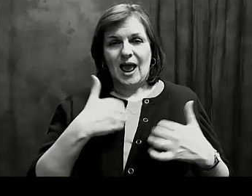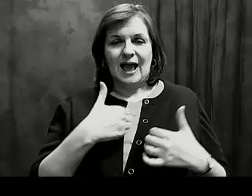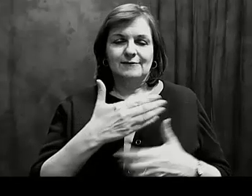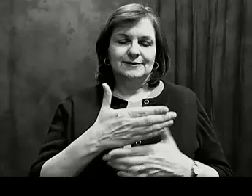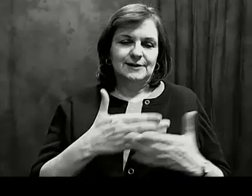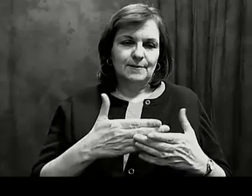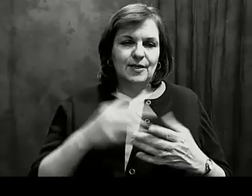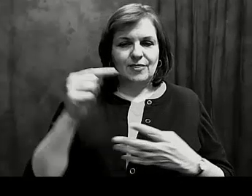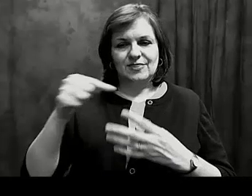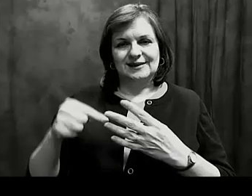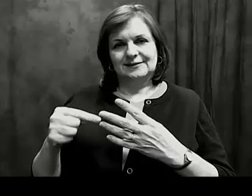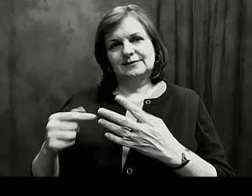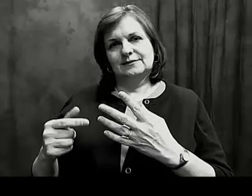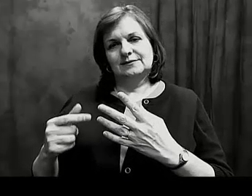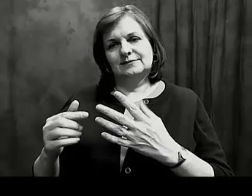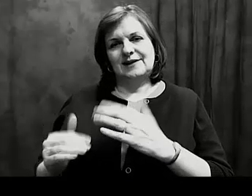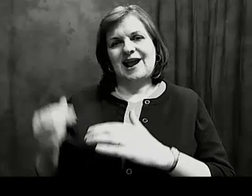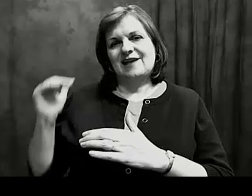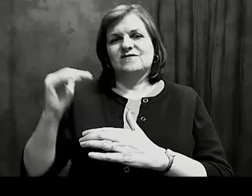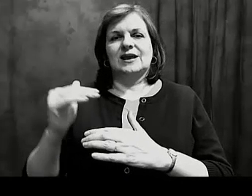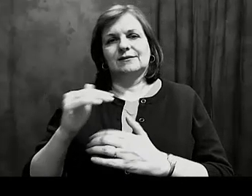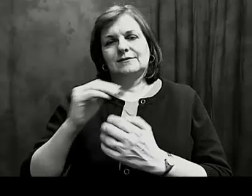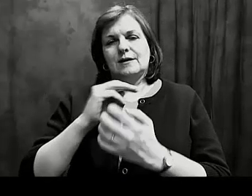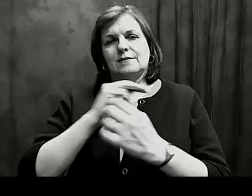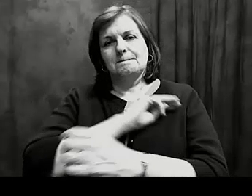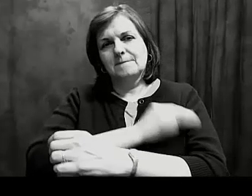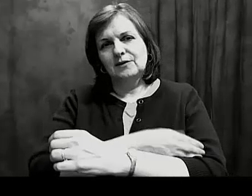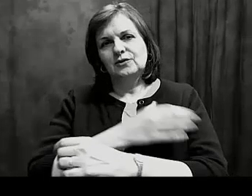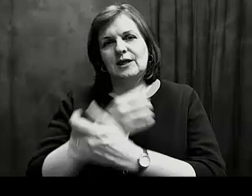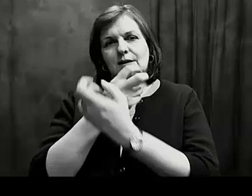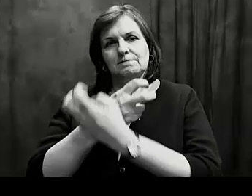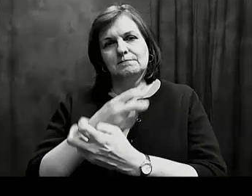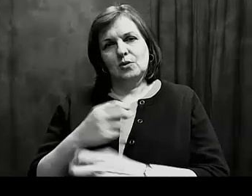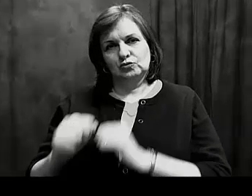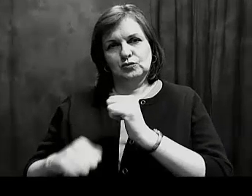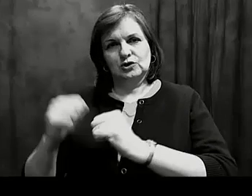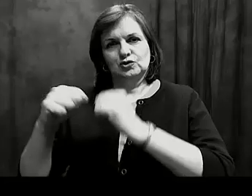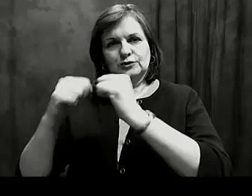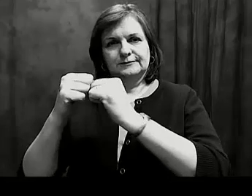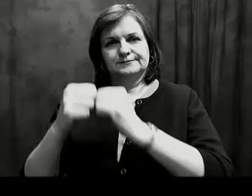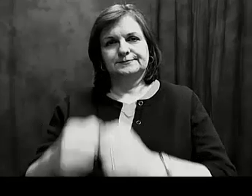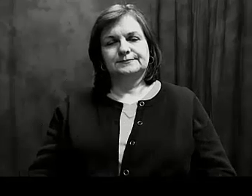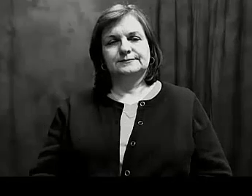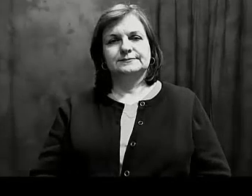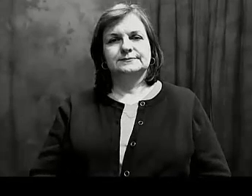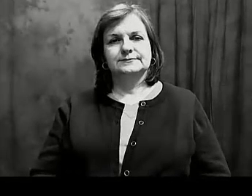some of these advanced muscular and bones structure